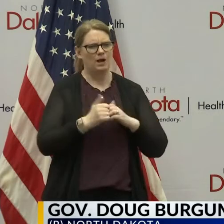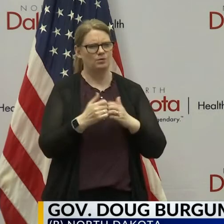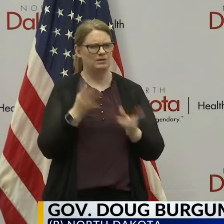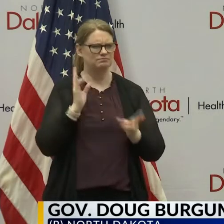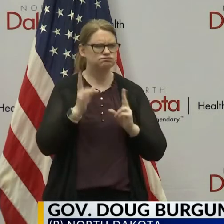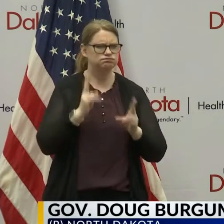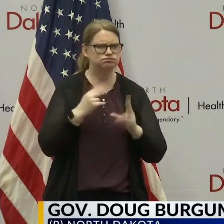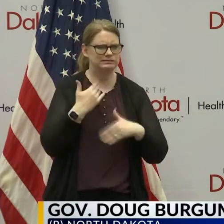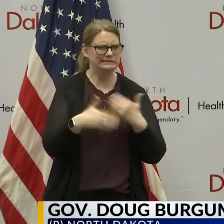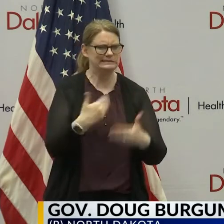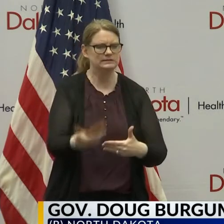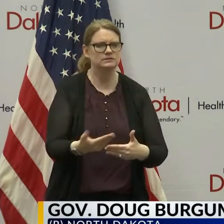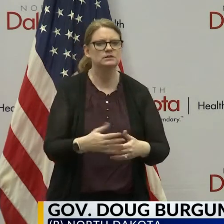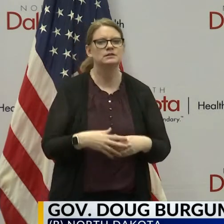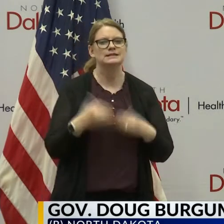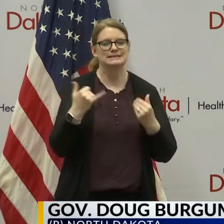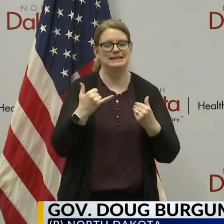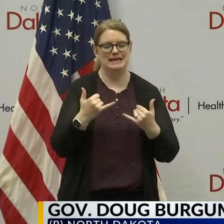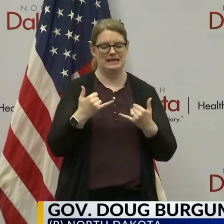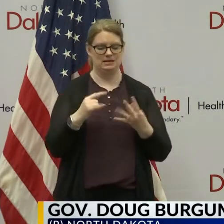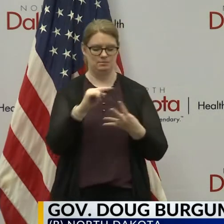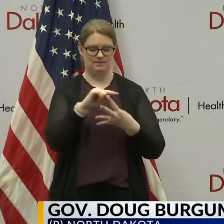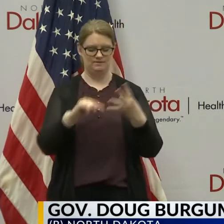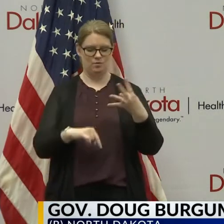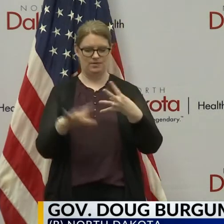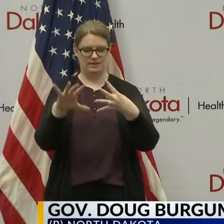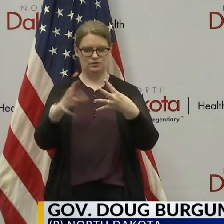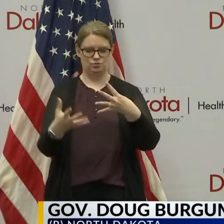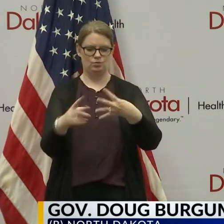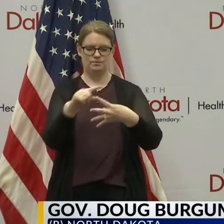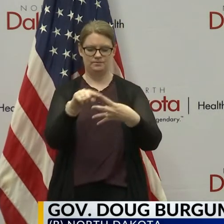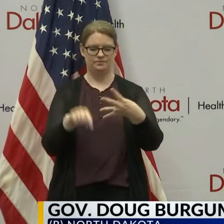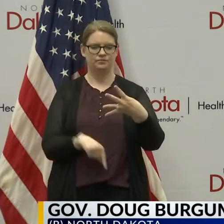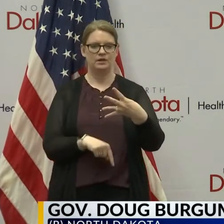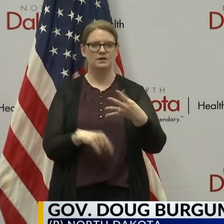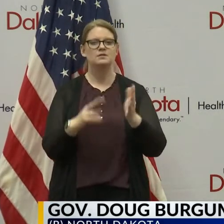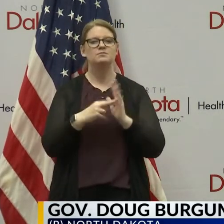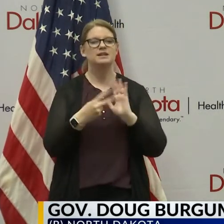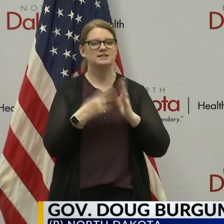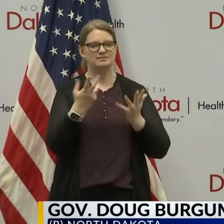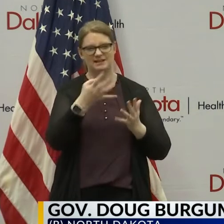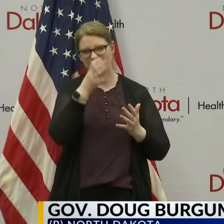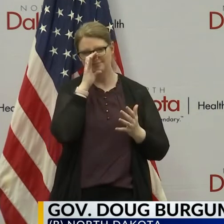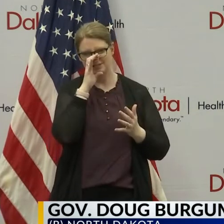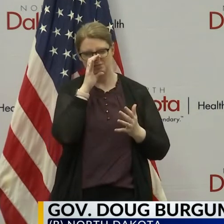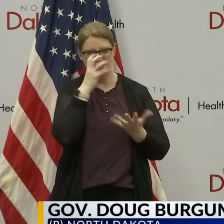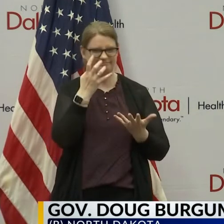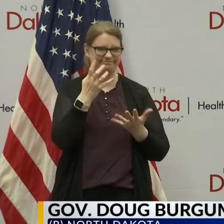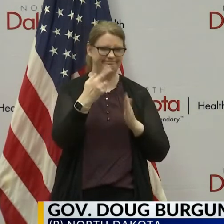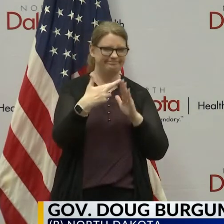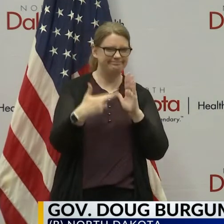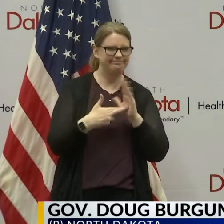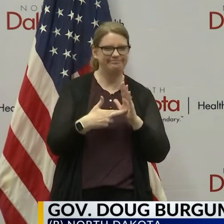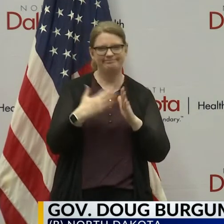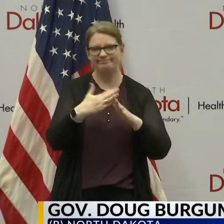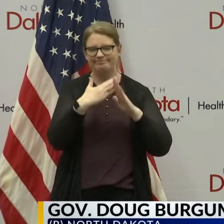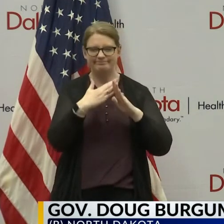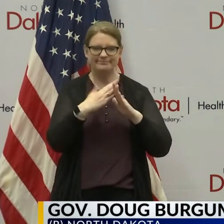HAS GONE ACROSS THESE OTHER AGENCIES, CABINET AGENCIES AND OTHER ELECTED OFFICIALS AND OTHER BRANCHES OF GOVERNMENT THAT ARE SAYING HEY, WHAT CAN WE DO TO SPEED THINGS ALONG? TODAY WE HAVE FOR IN THIS